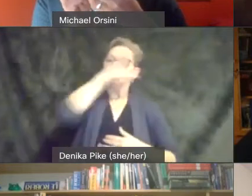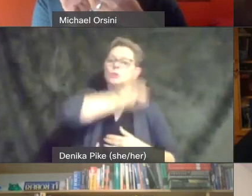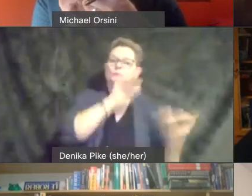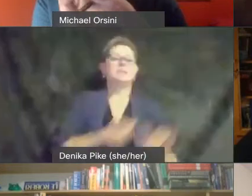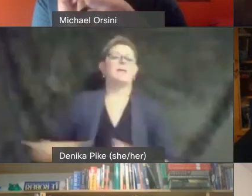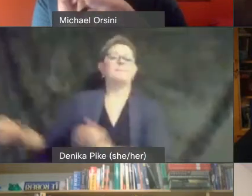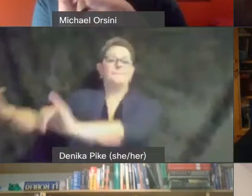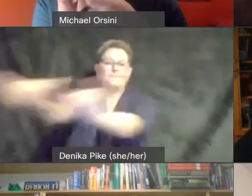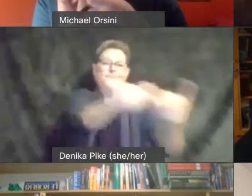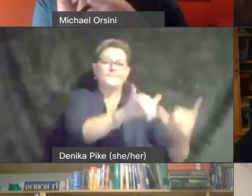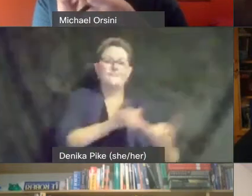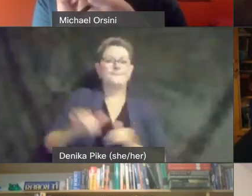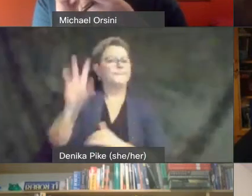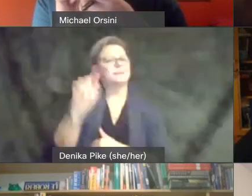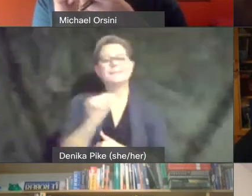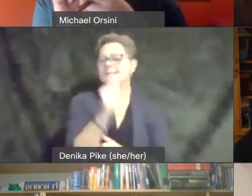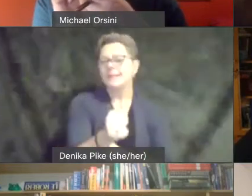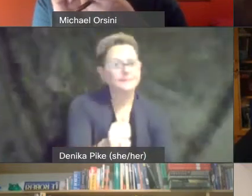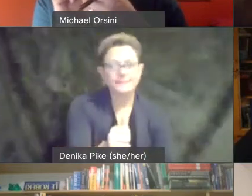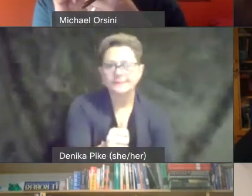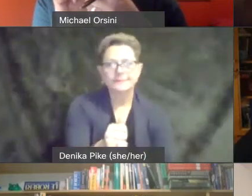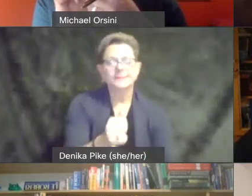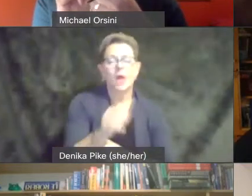And they're not in large parts of rural areas around the world.